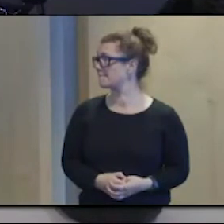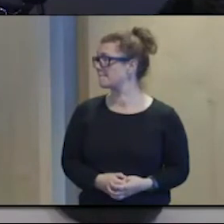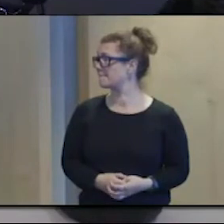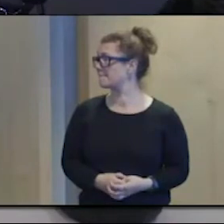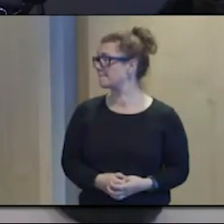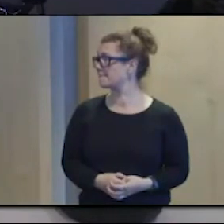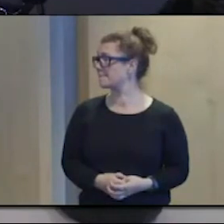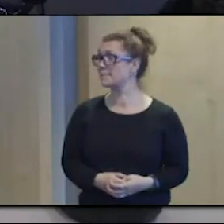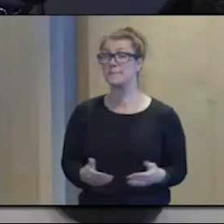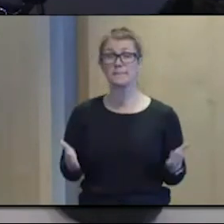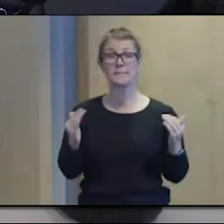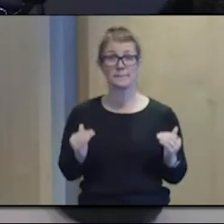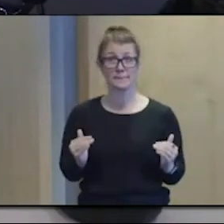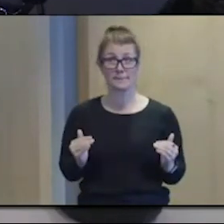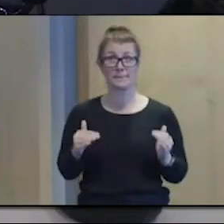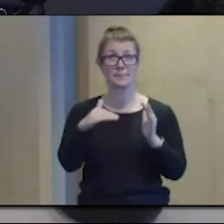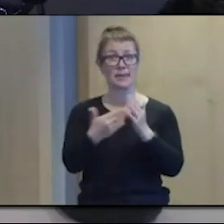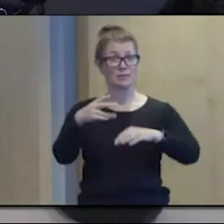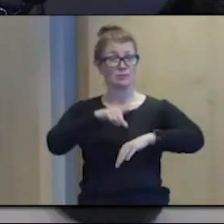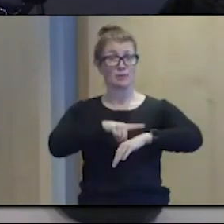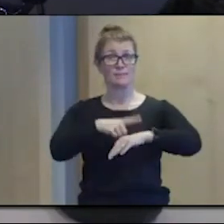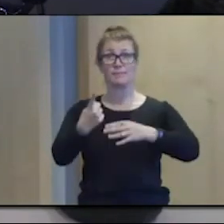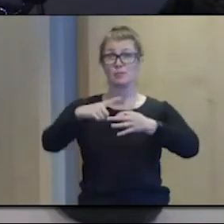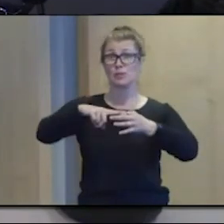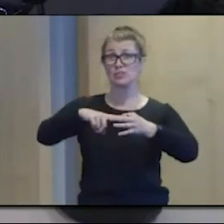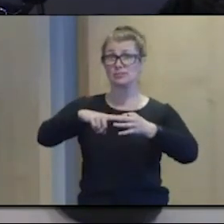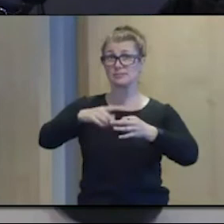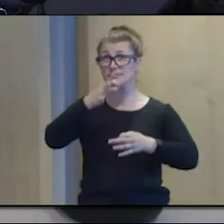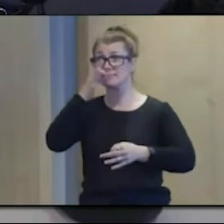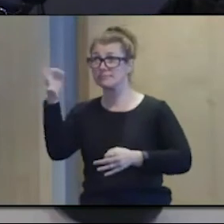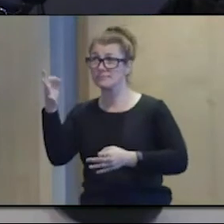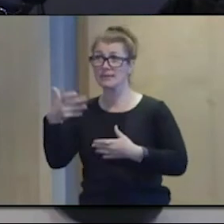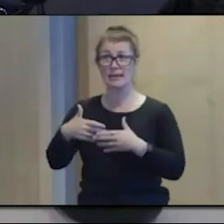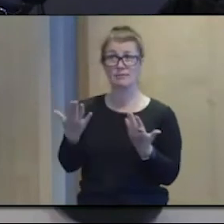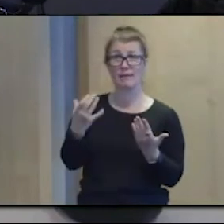So, we have some time for some questions so does anyone have a burning question?